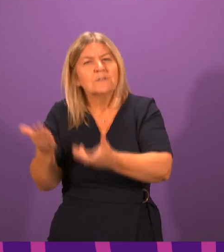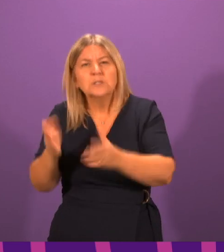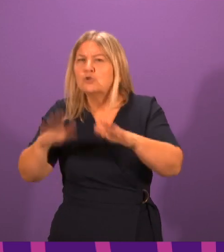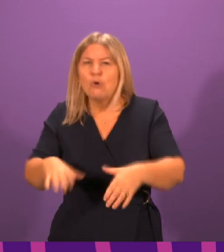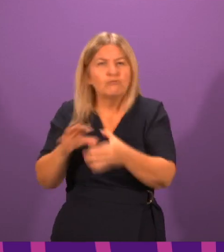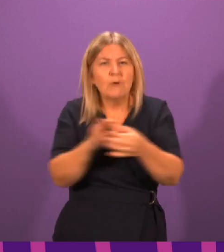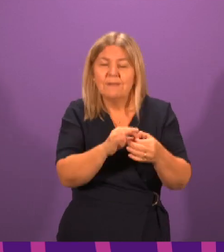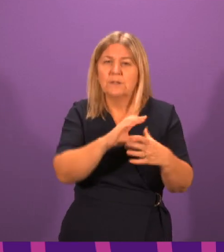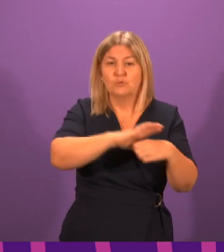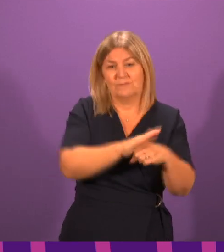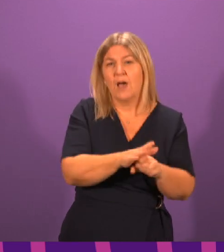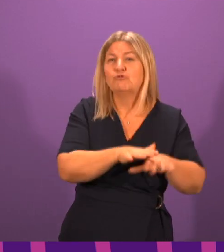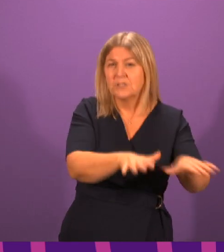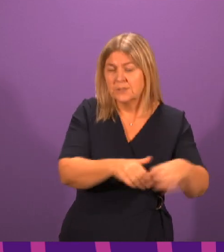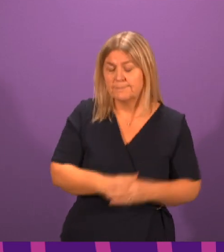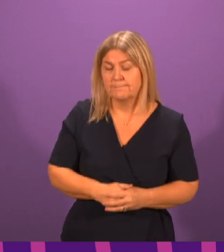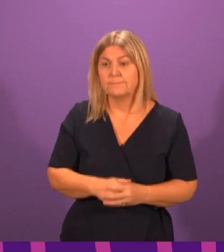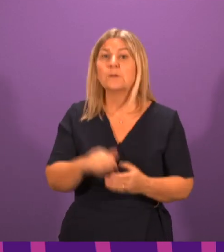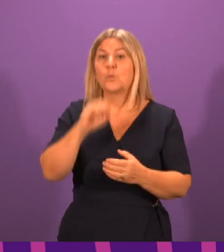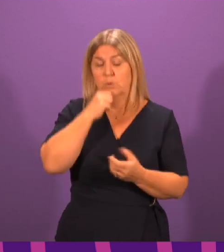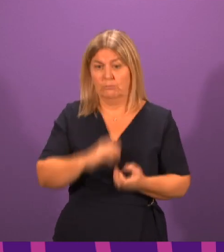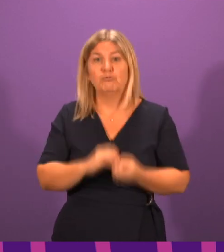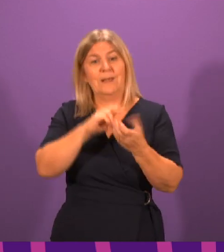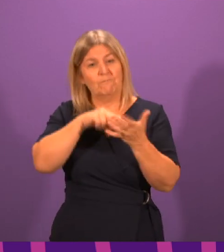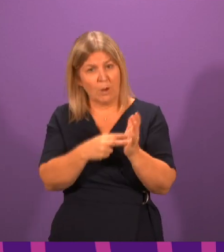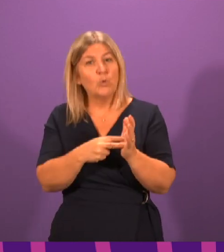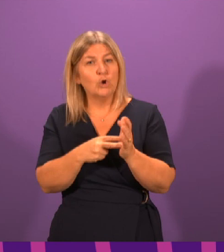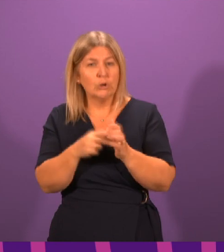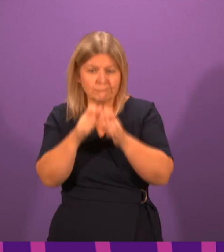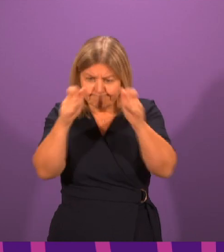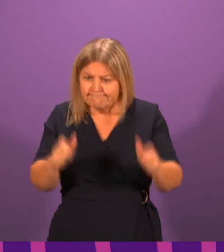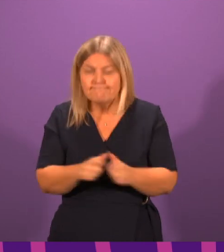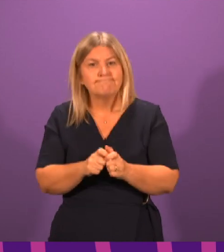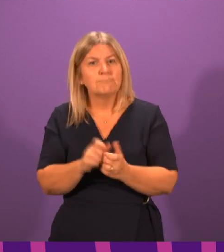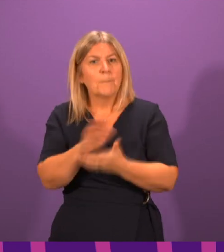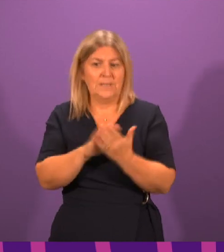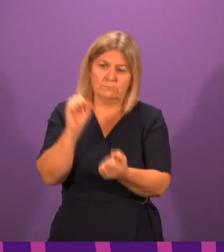We are putting in place a national framework to ensure a consistent approach to prioritisation